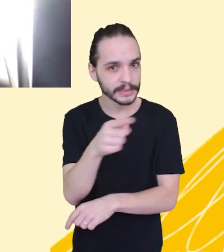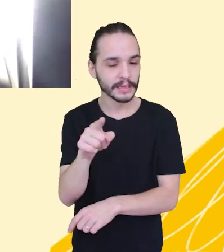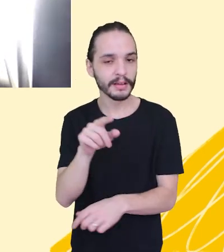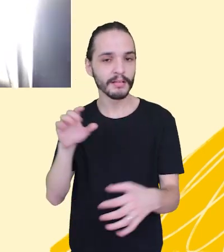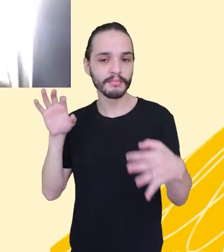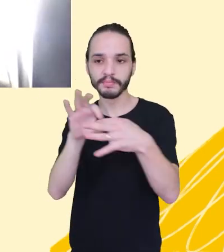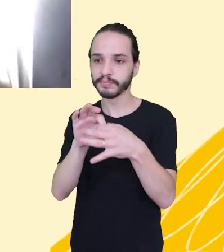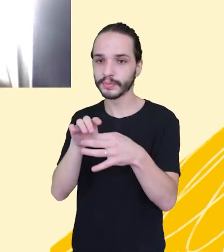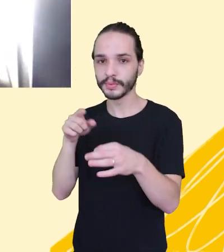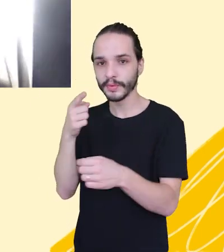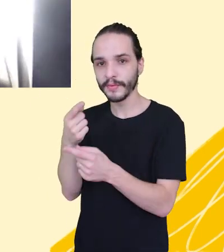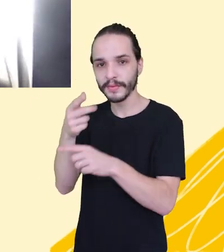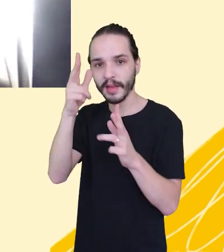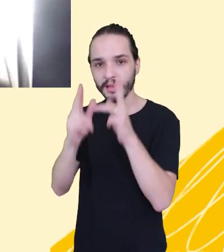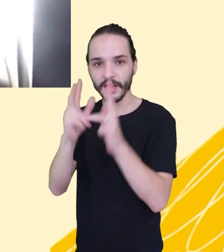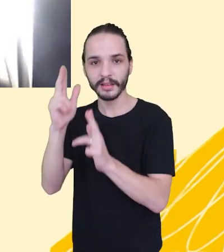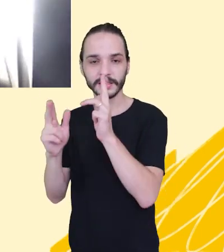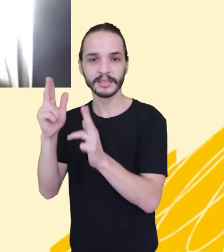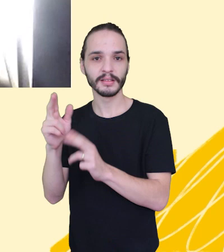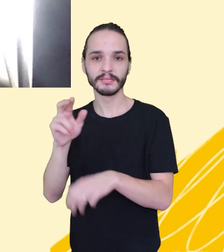in the hospital when they dance.